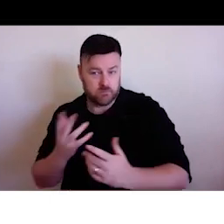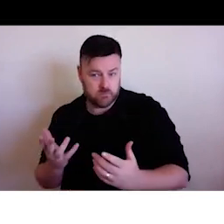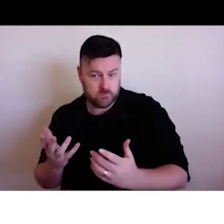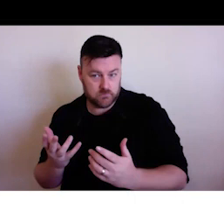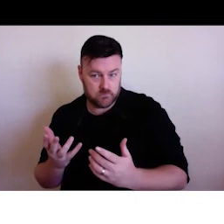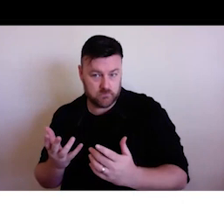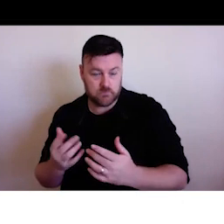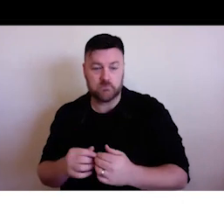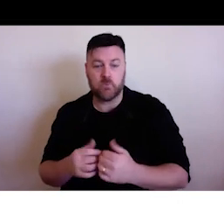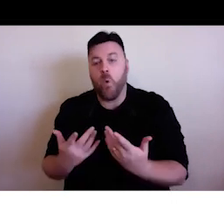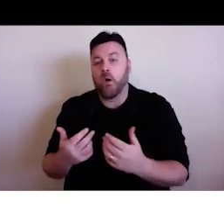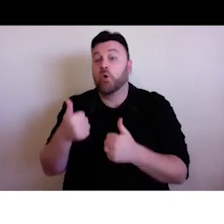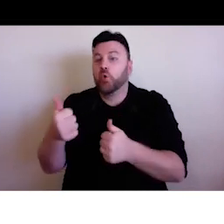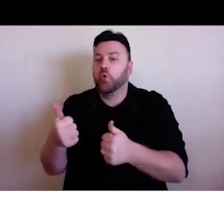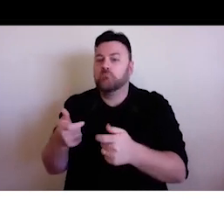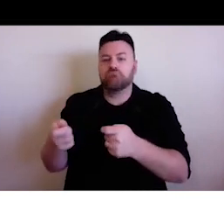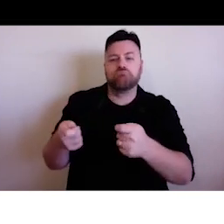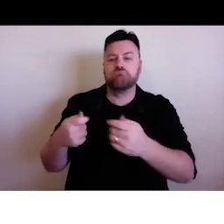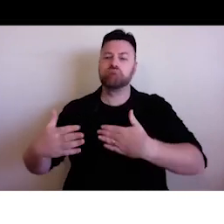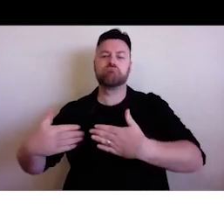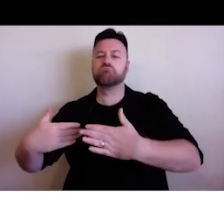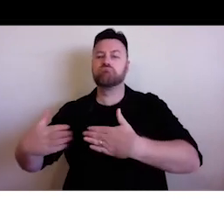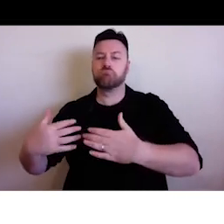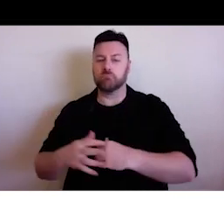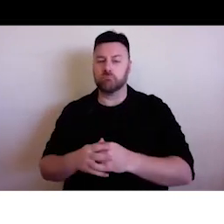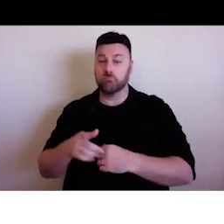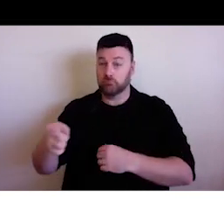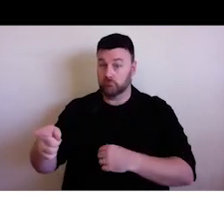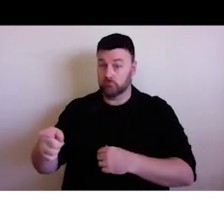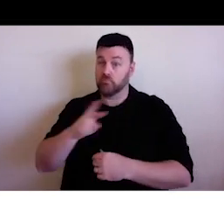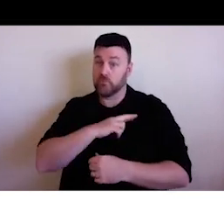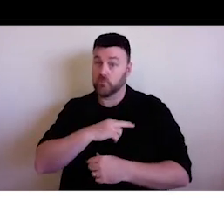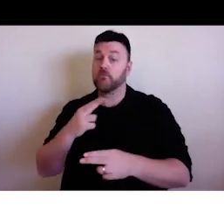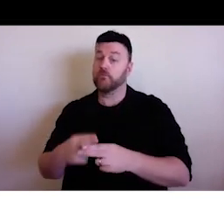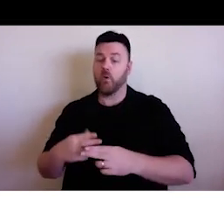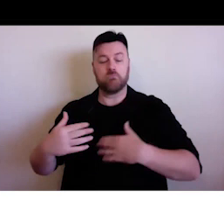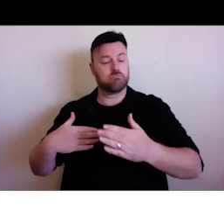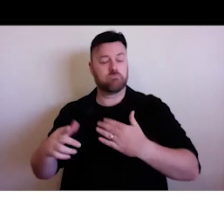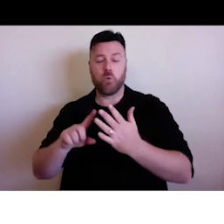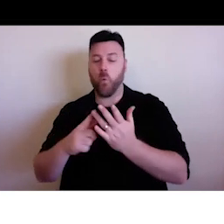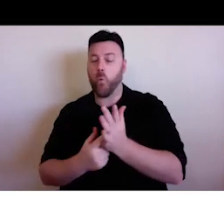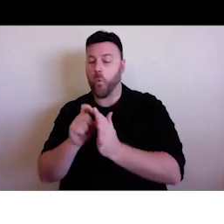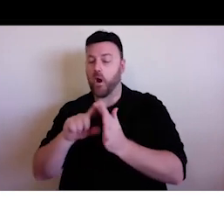management, is responsible for providing order, protection,